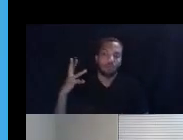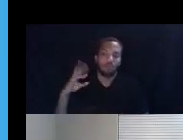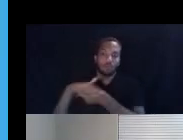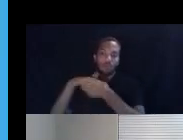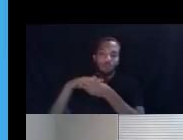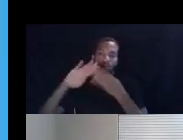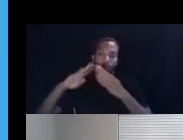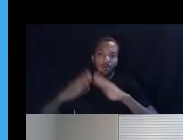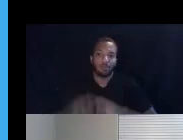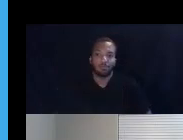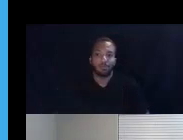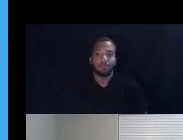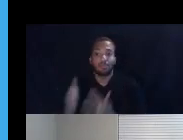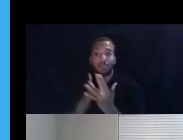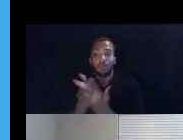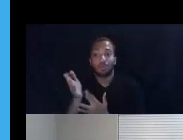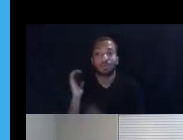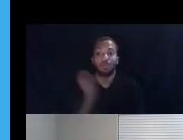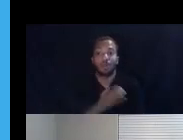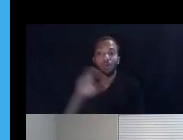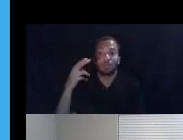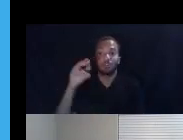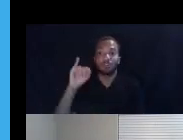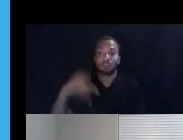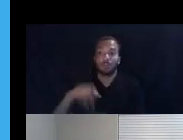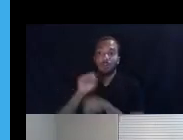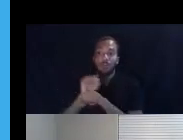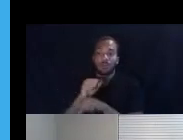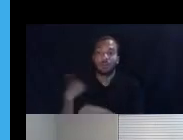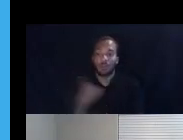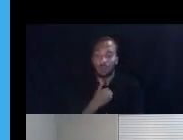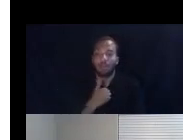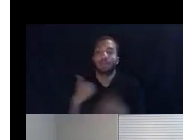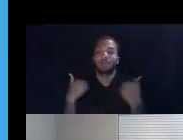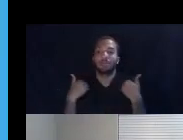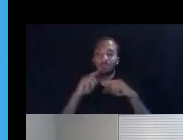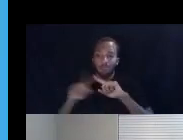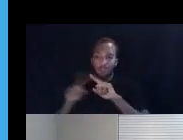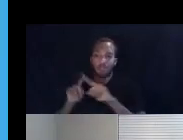And through our CHIP work, we have several different channels through which we invest in those community partners and their work